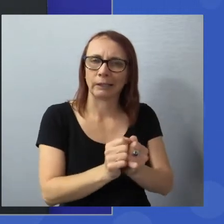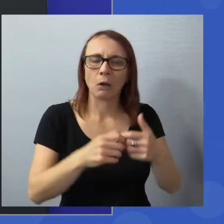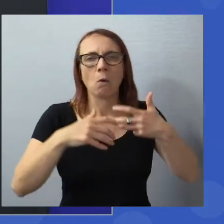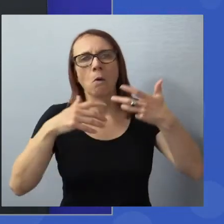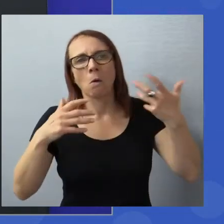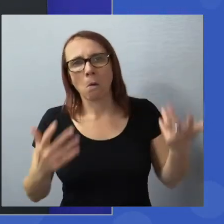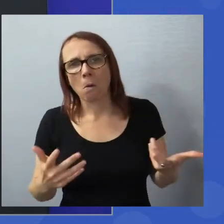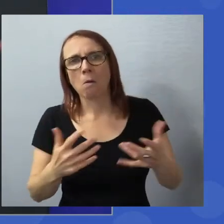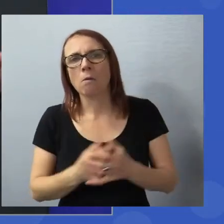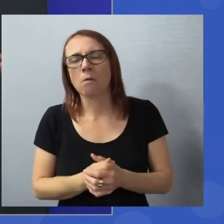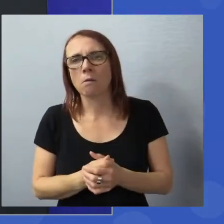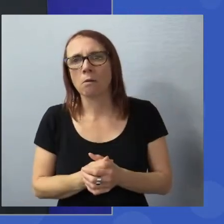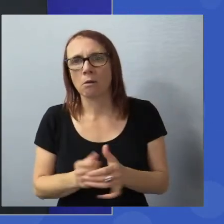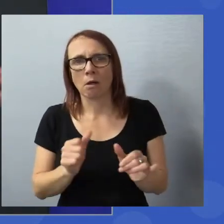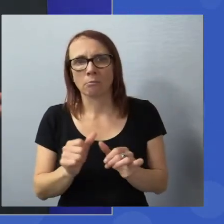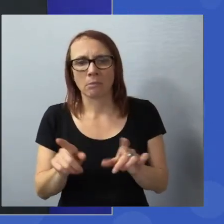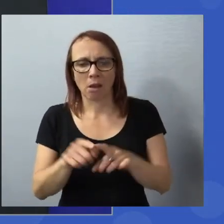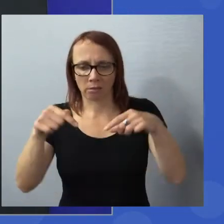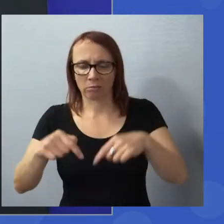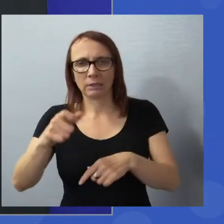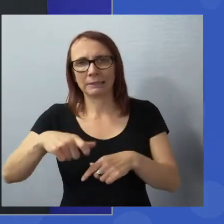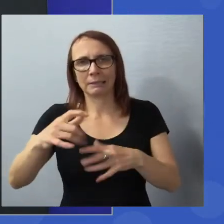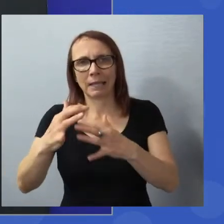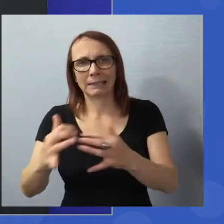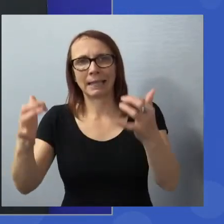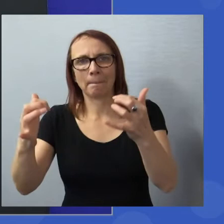this kind of forum citizens assemblies and these kinds of things it was quite